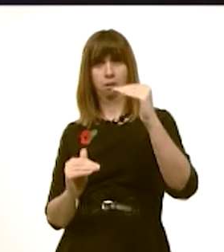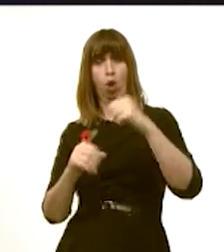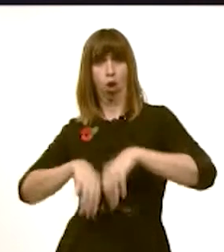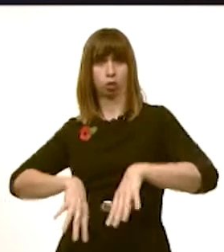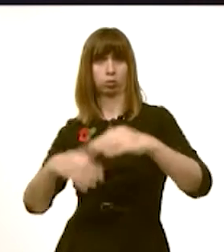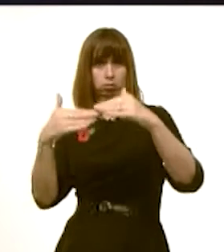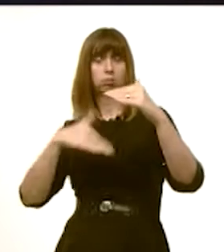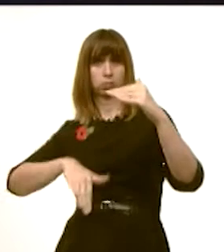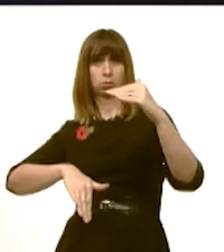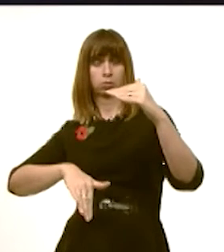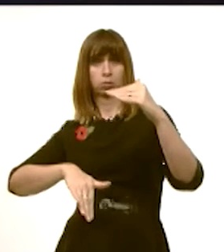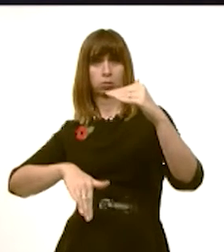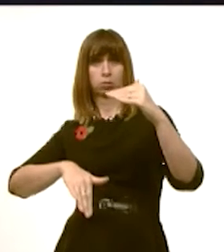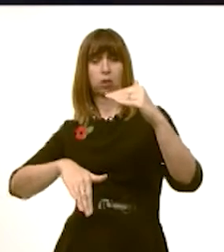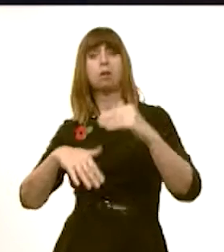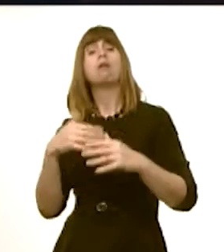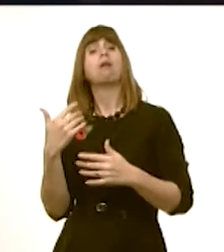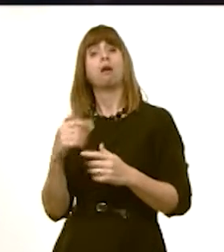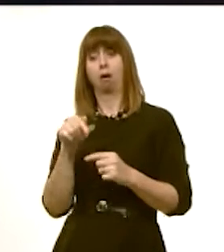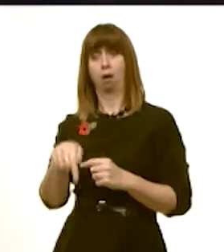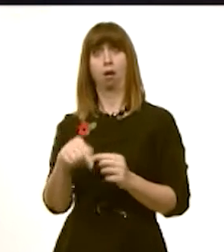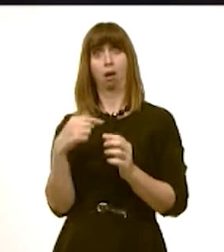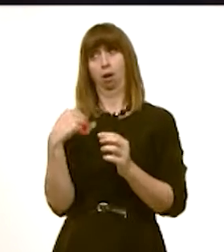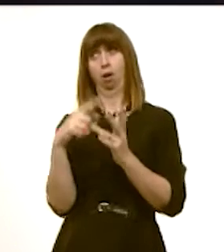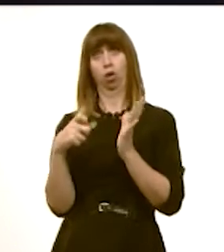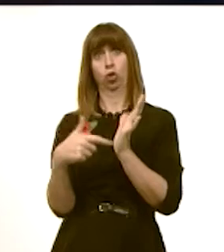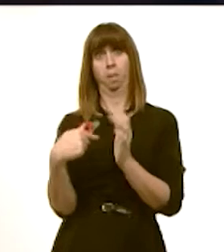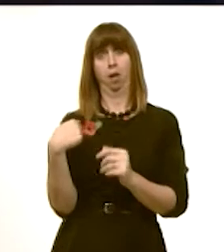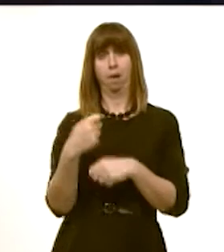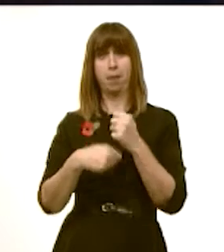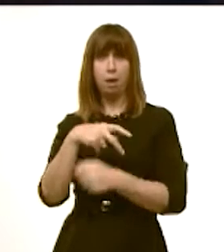By October, that had increased to £30 million.